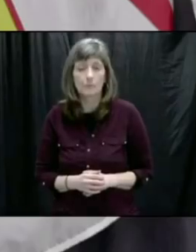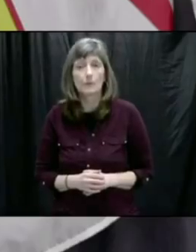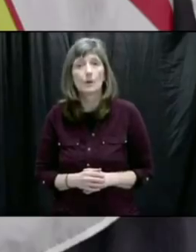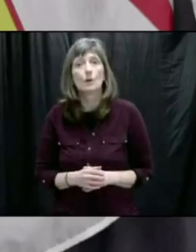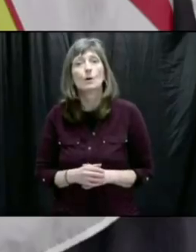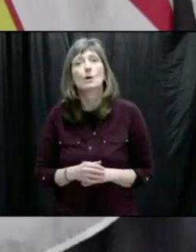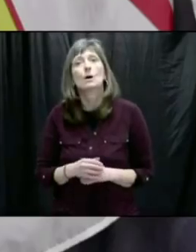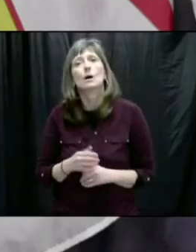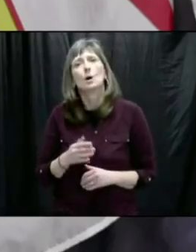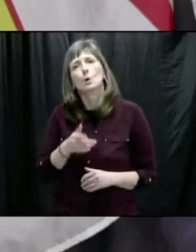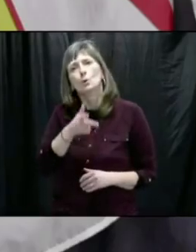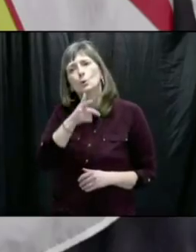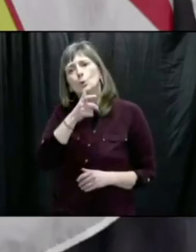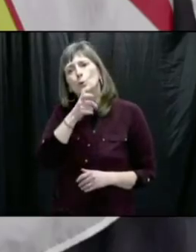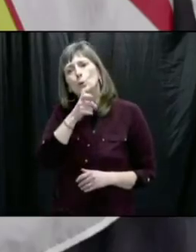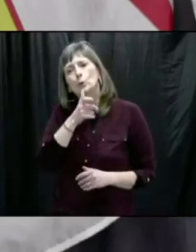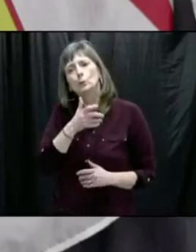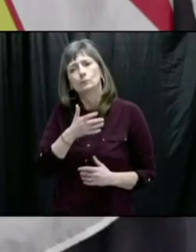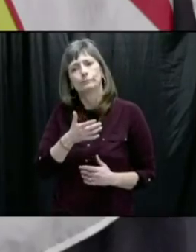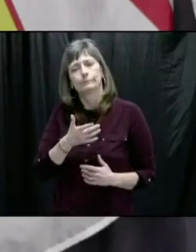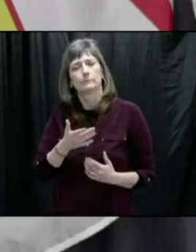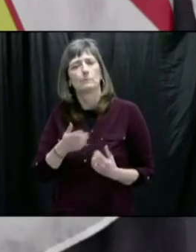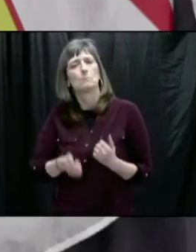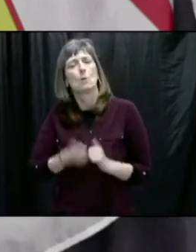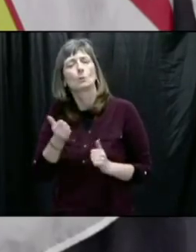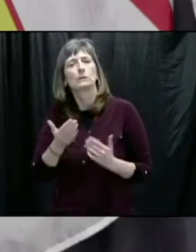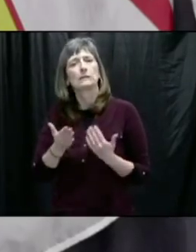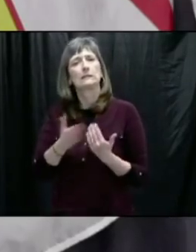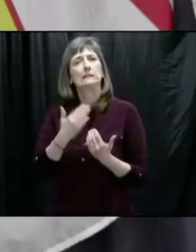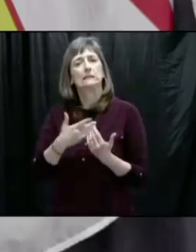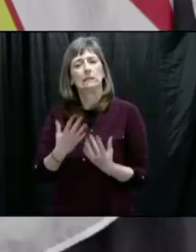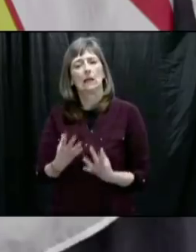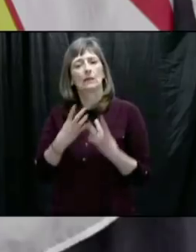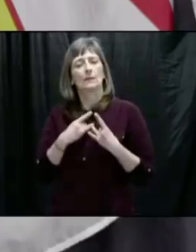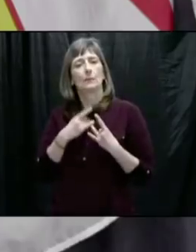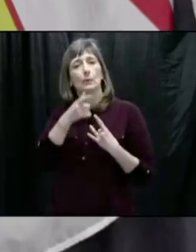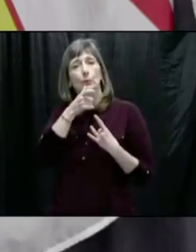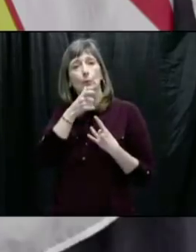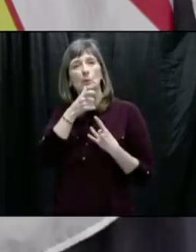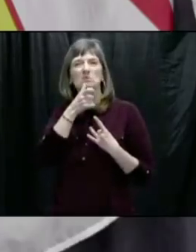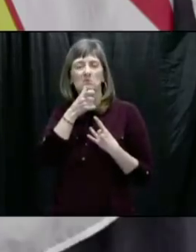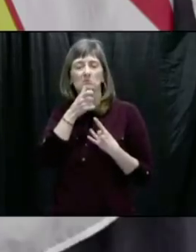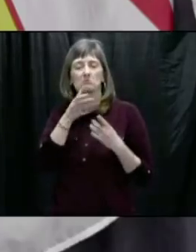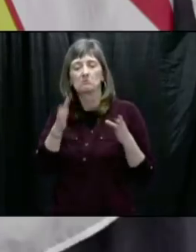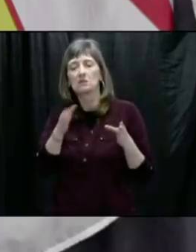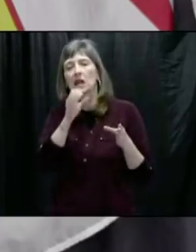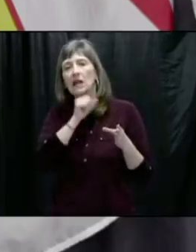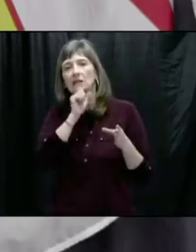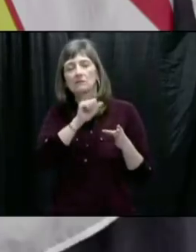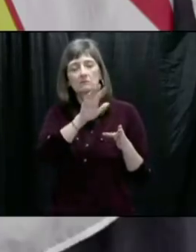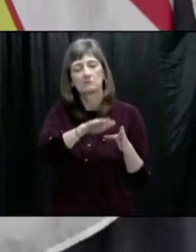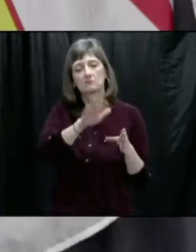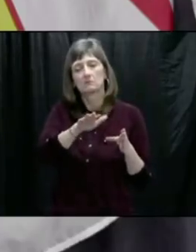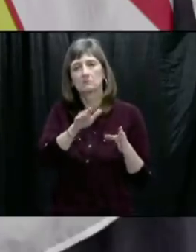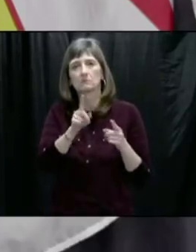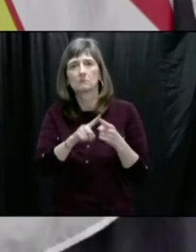WHEN YOU TALK ABOUT WHO IS MOST